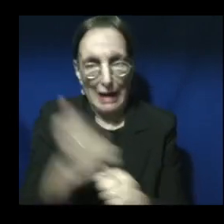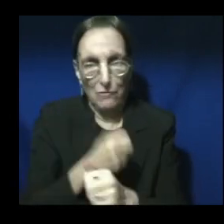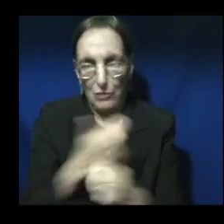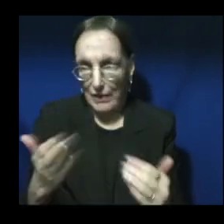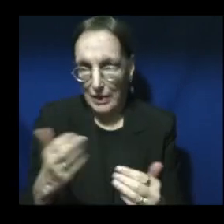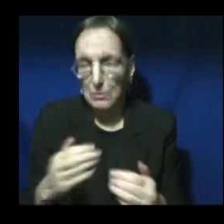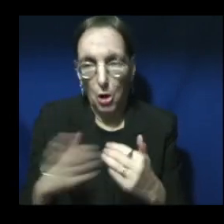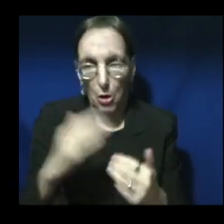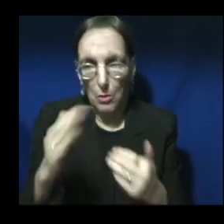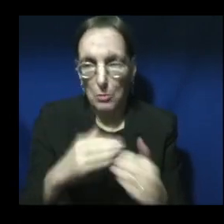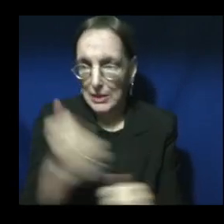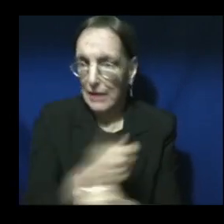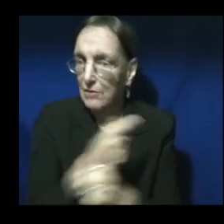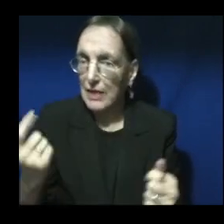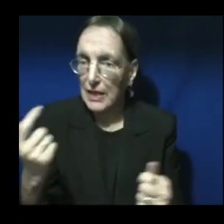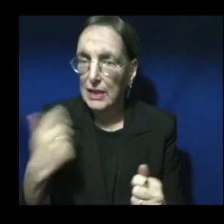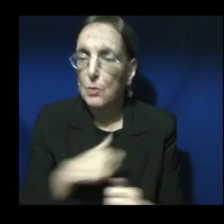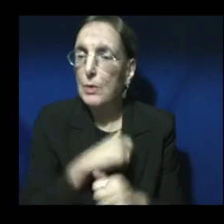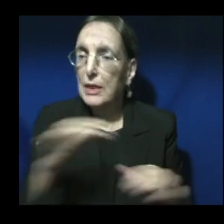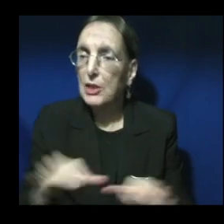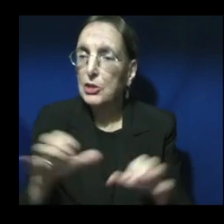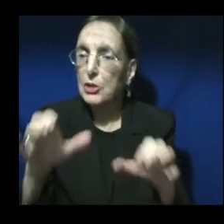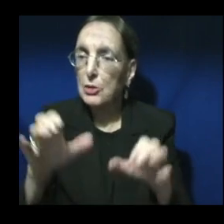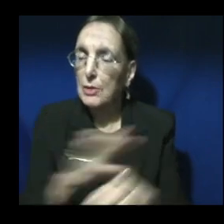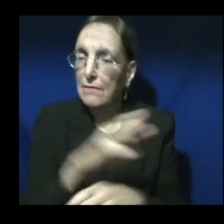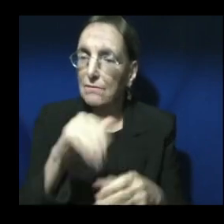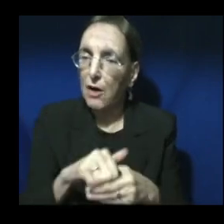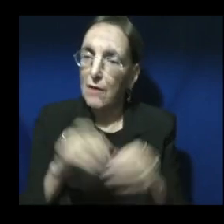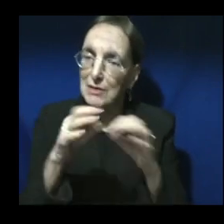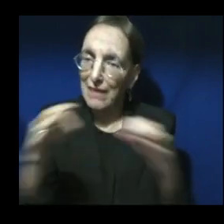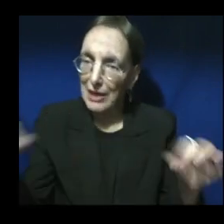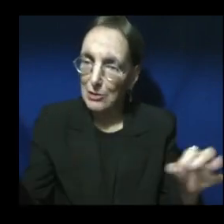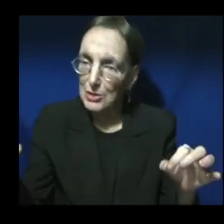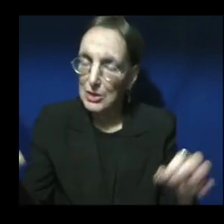to you right now using language. If you are reading words on the screen, they are written